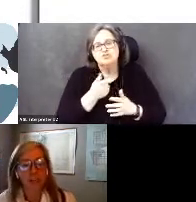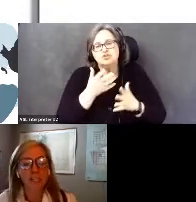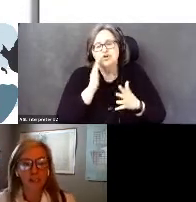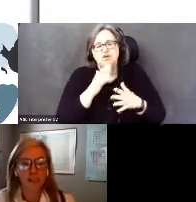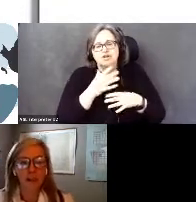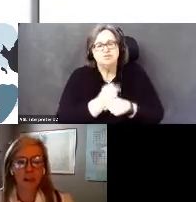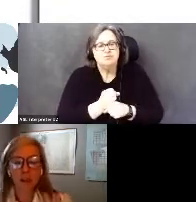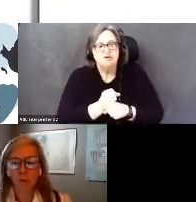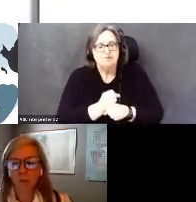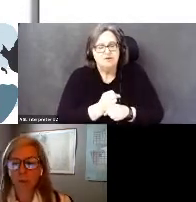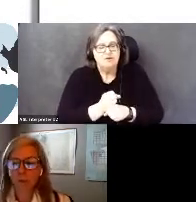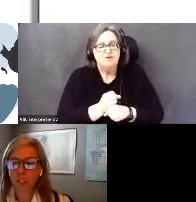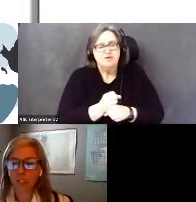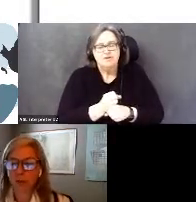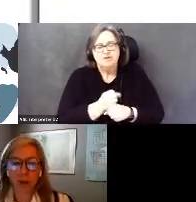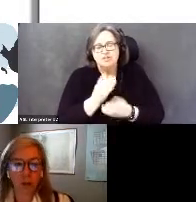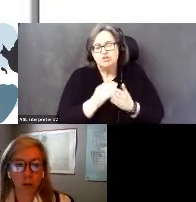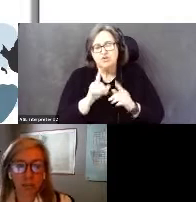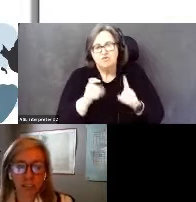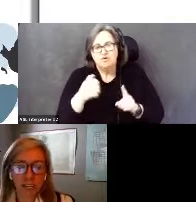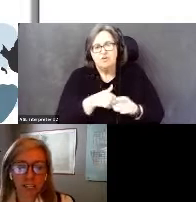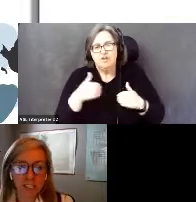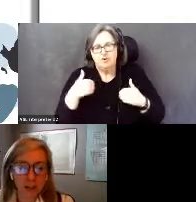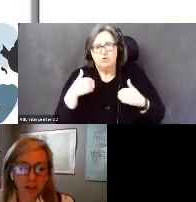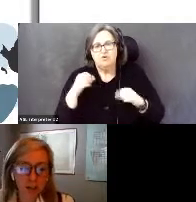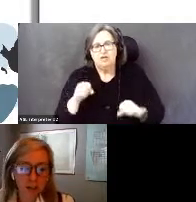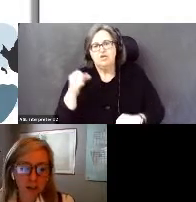some of the questions we can hold until the end. Okay.?